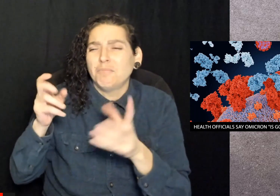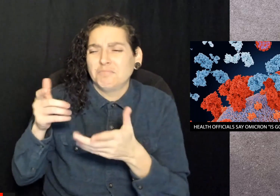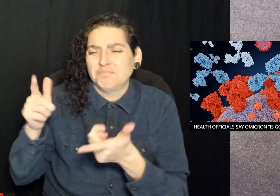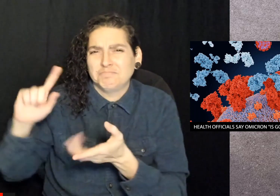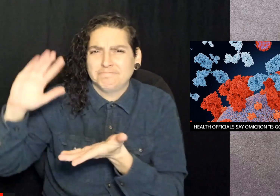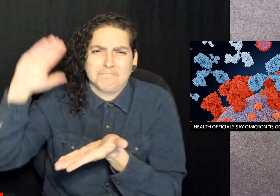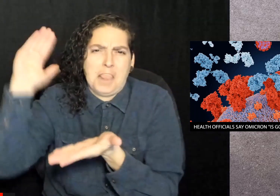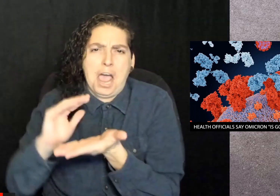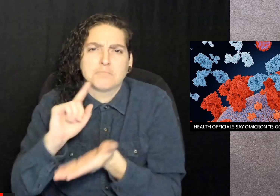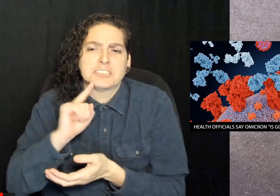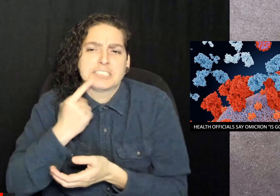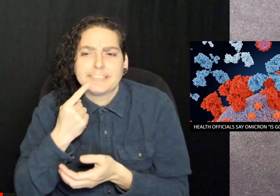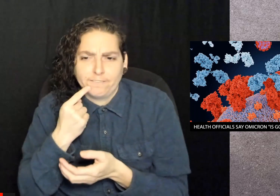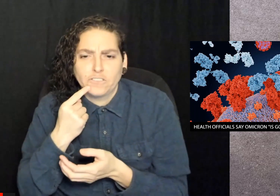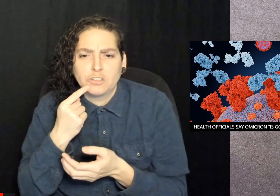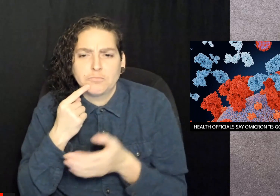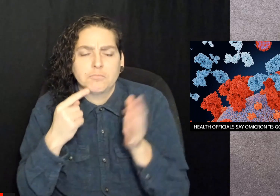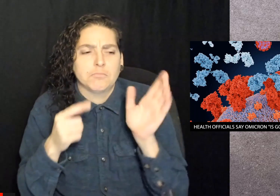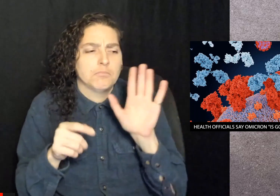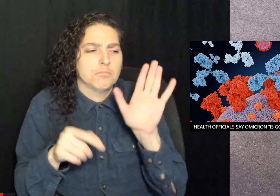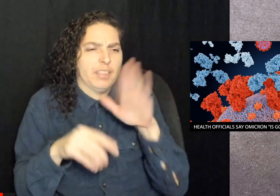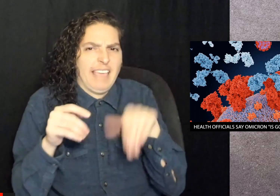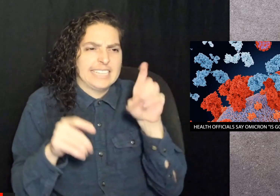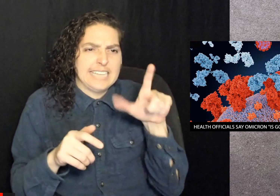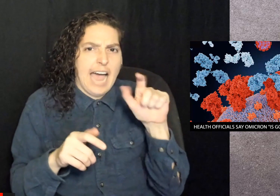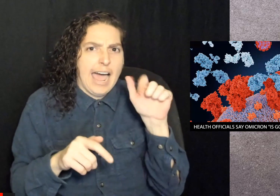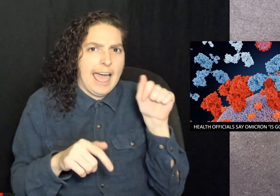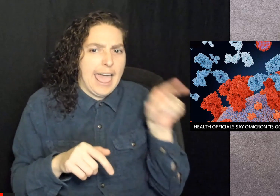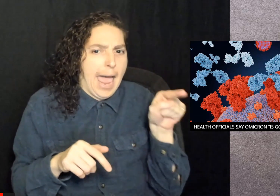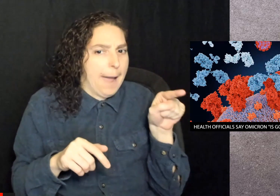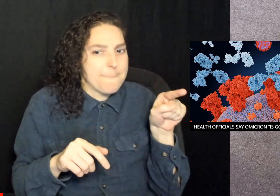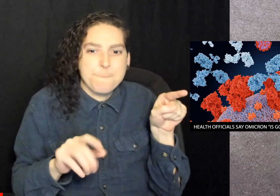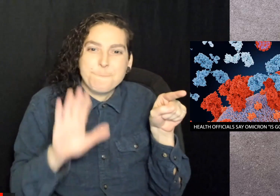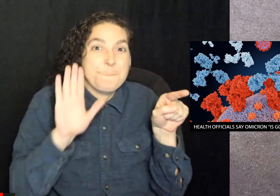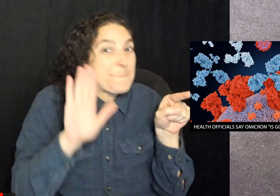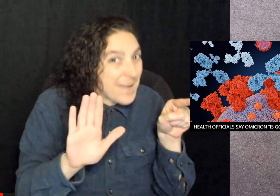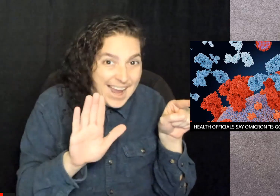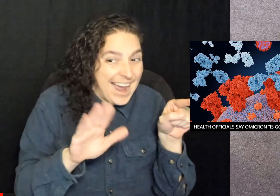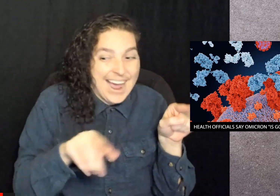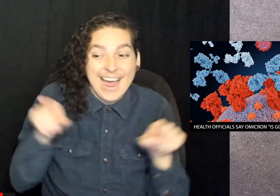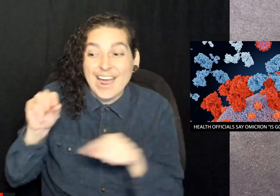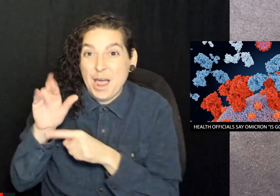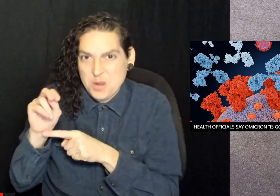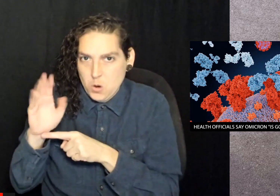and even if omicron ends up causing less severe infection than delta the sheer